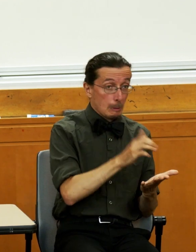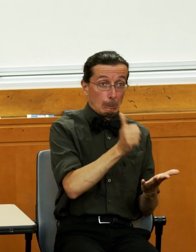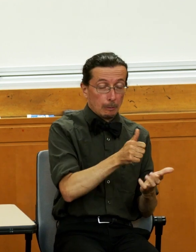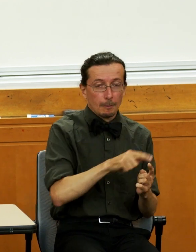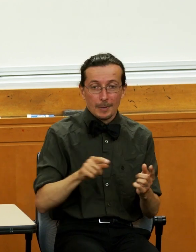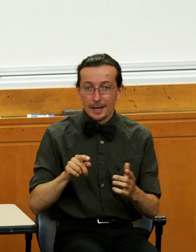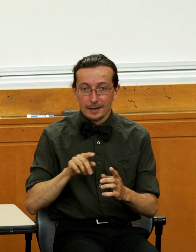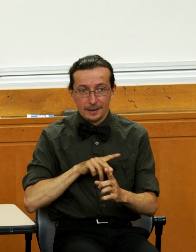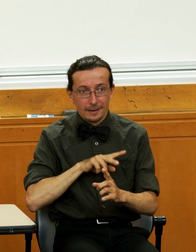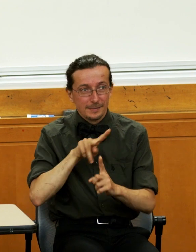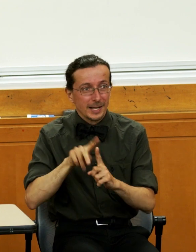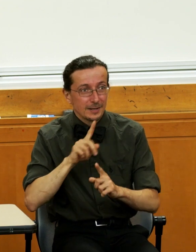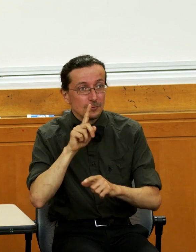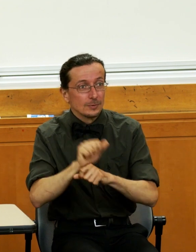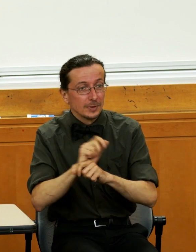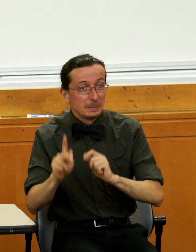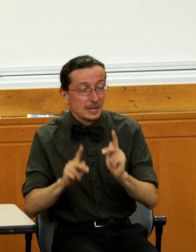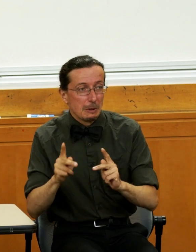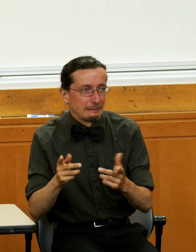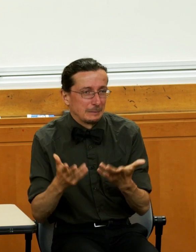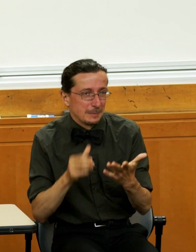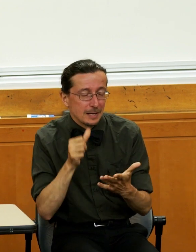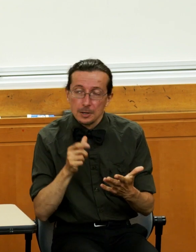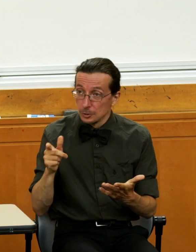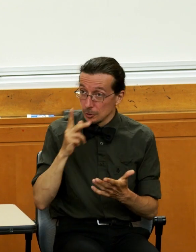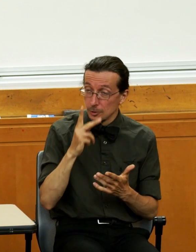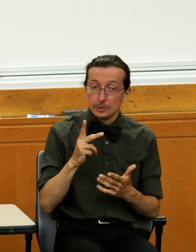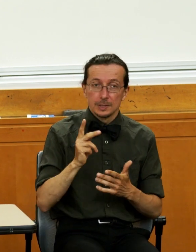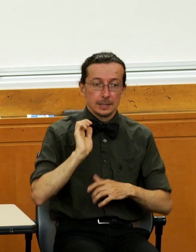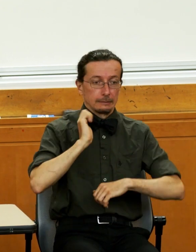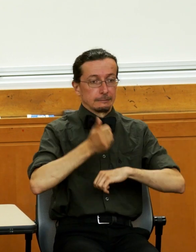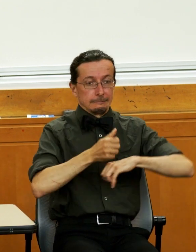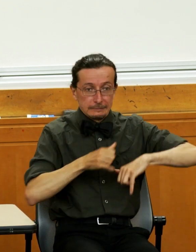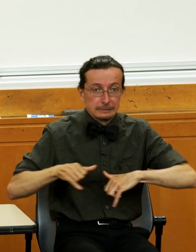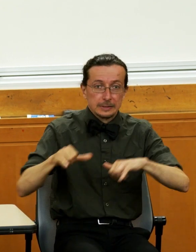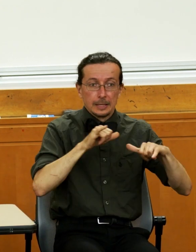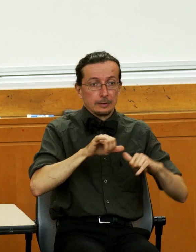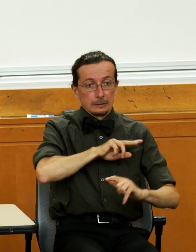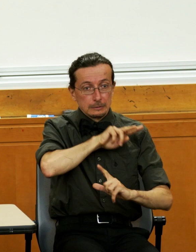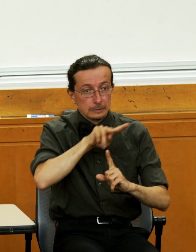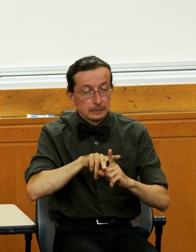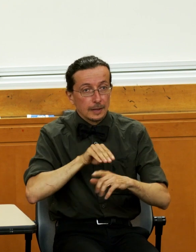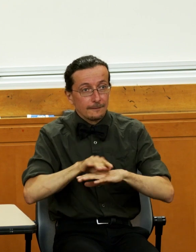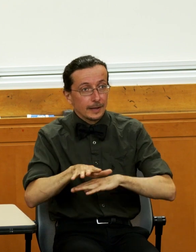precedents affecting people in the real world? Yeah, are you thinking like as high up as the